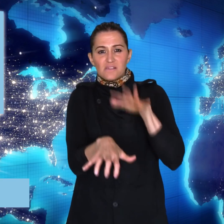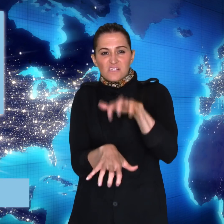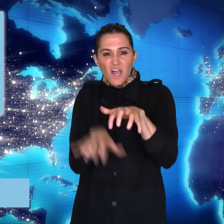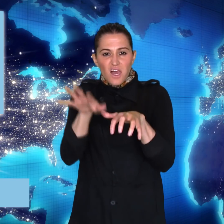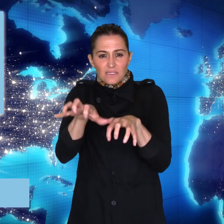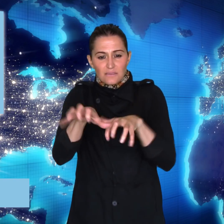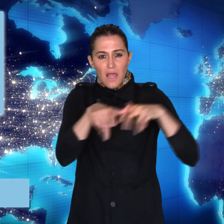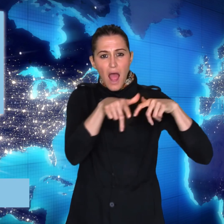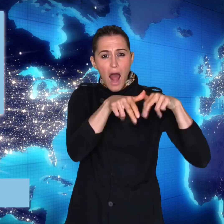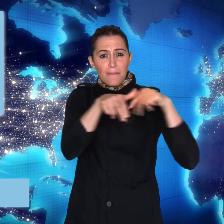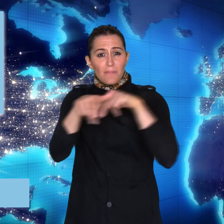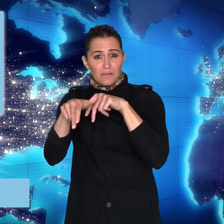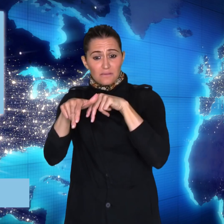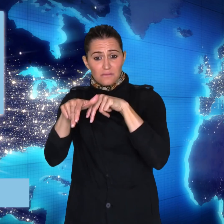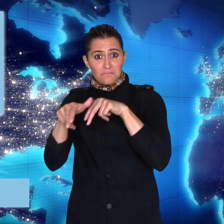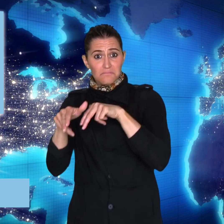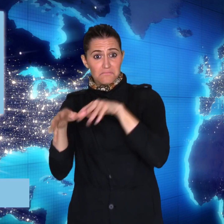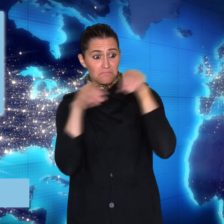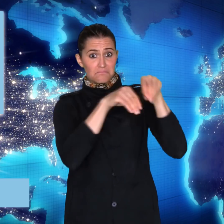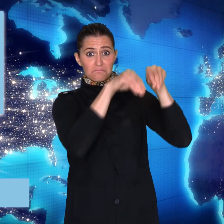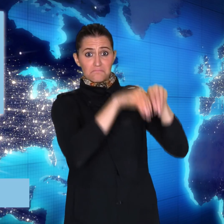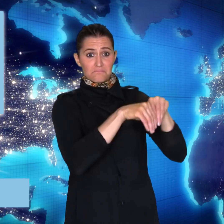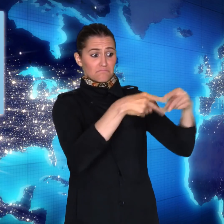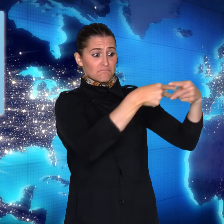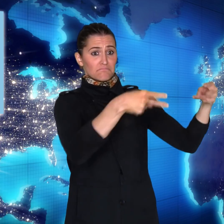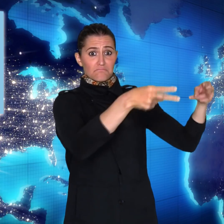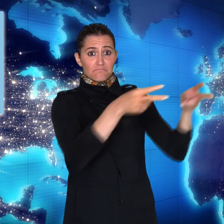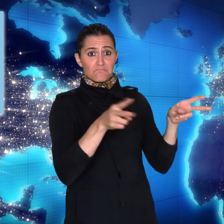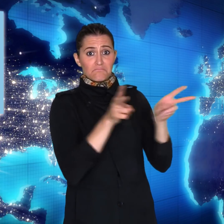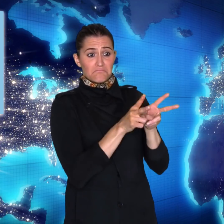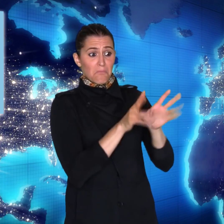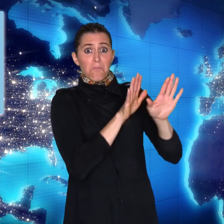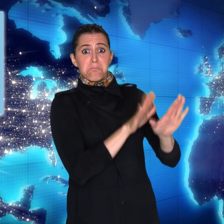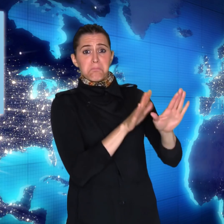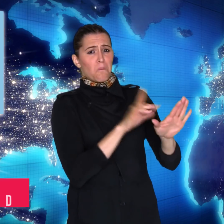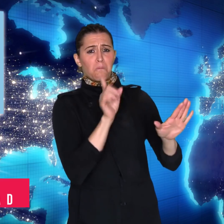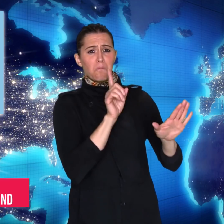Dawn: Deaf animals found to behave